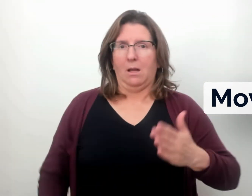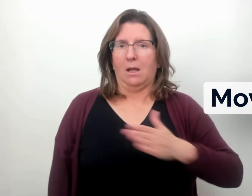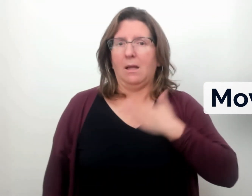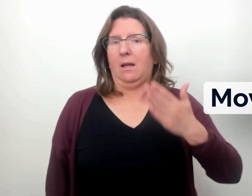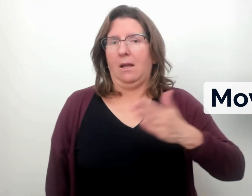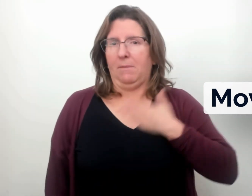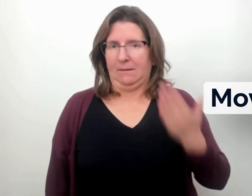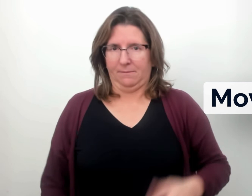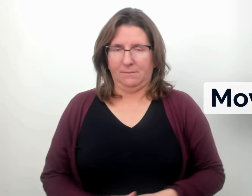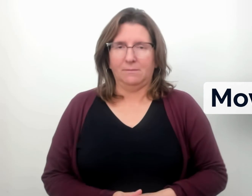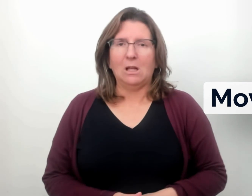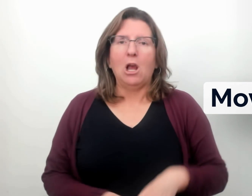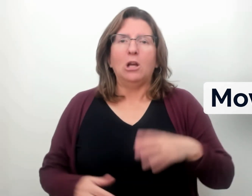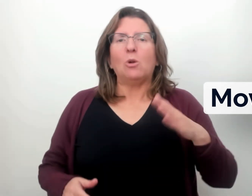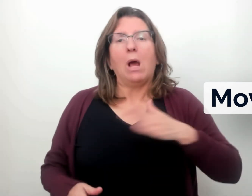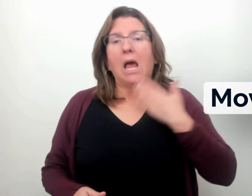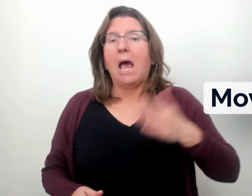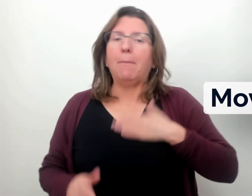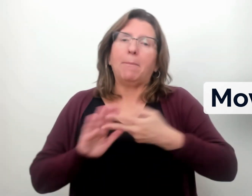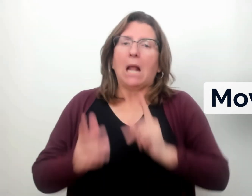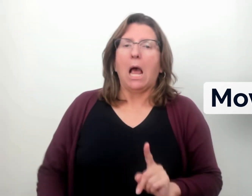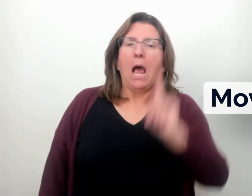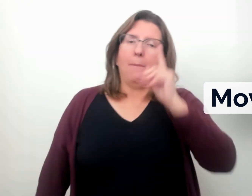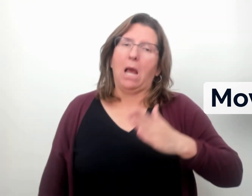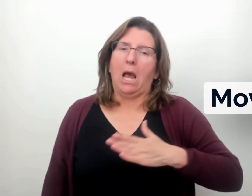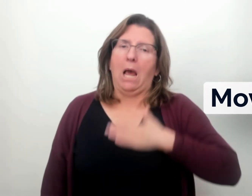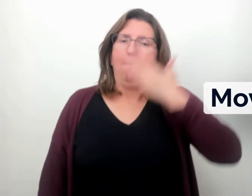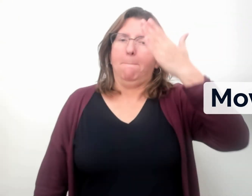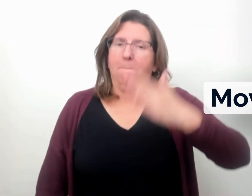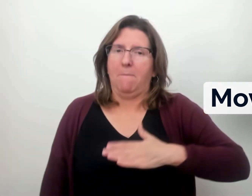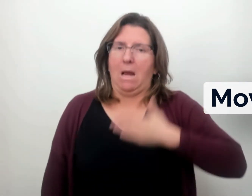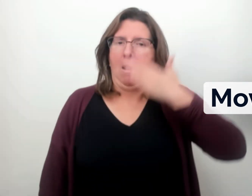HAPPY++ The movement is up.